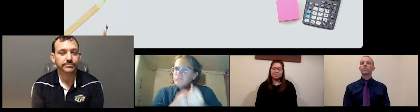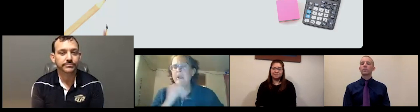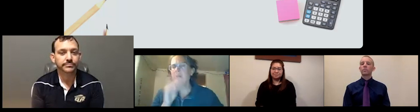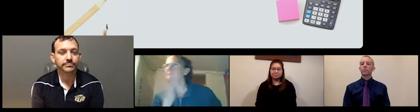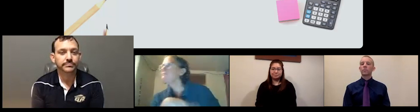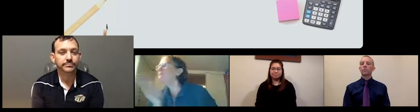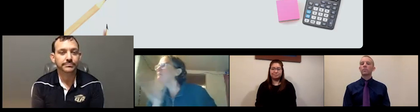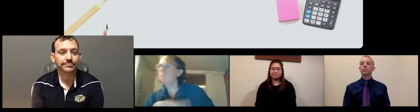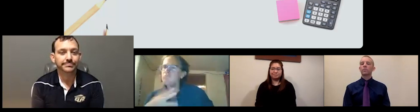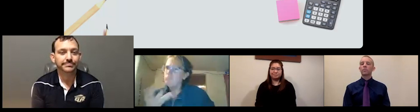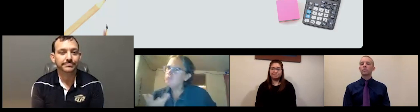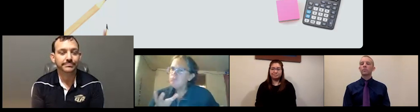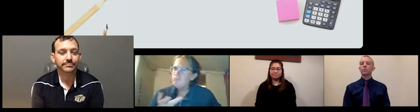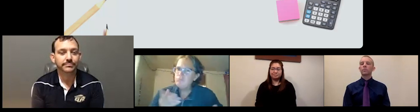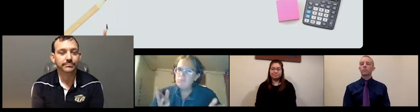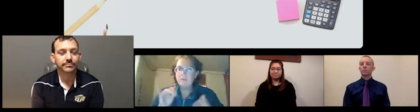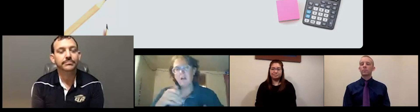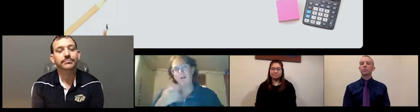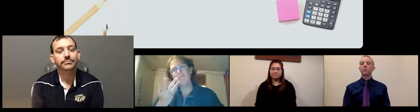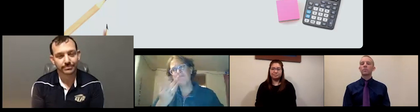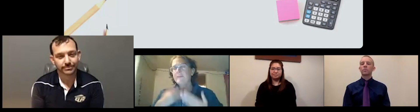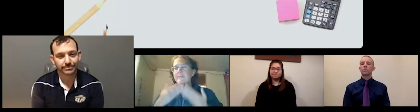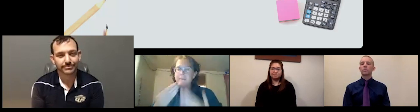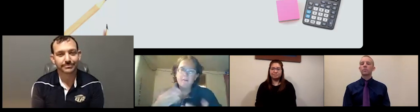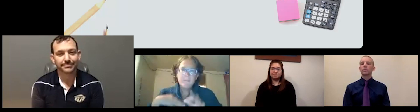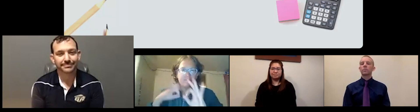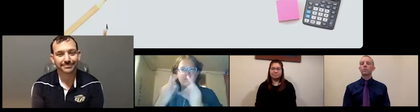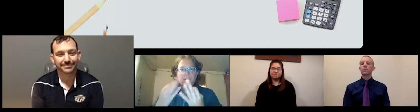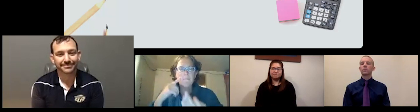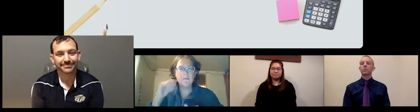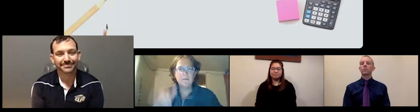instead of ignoring me. I really thank my family for that.